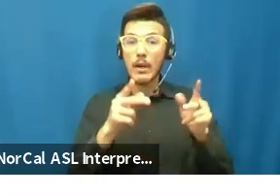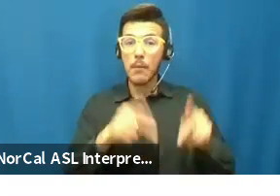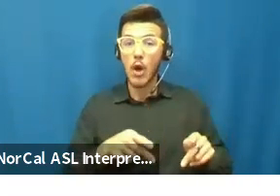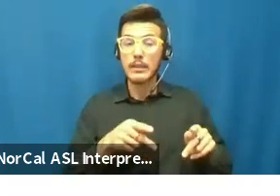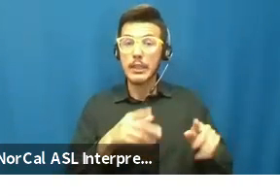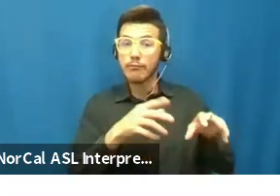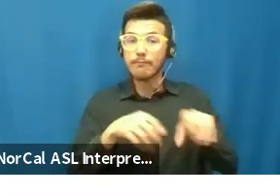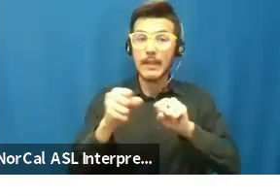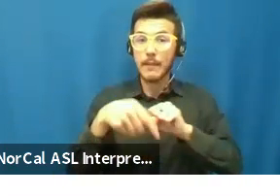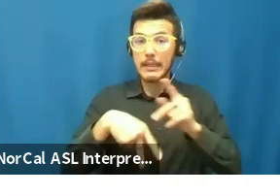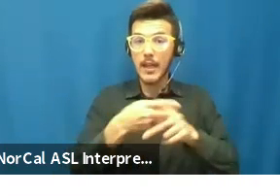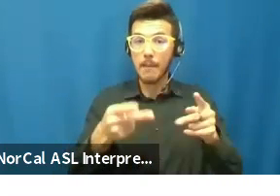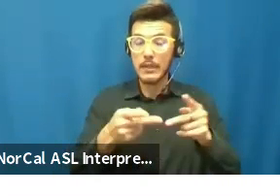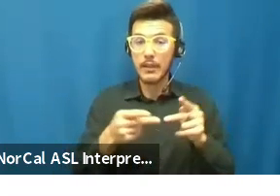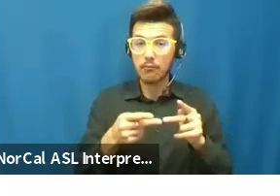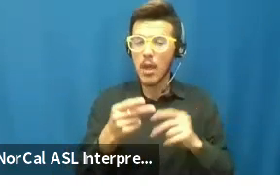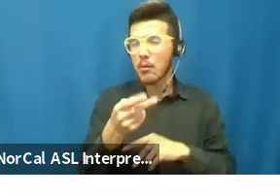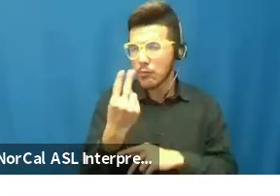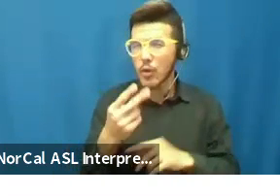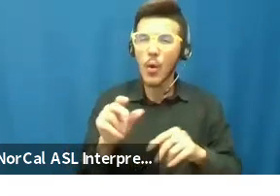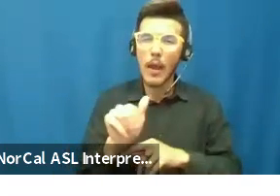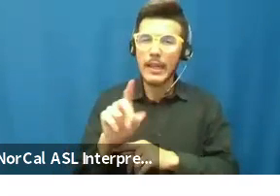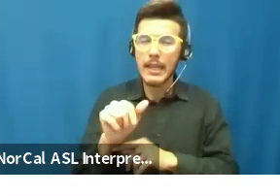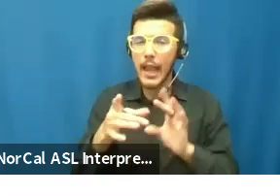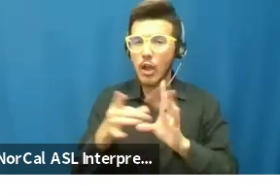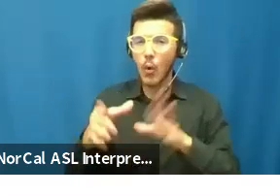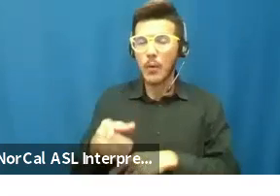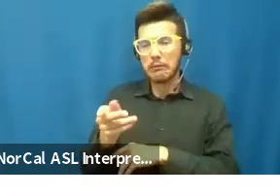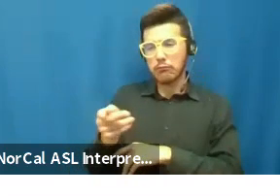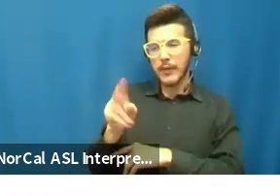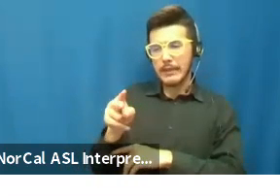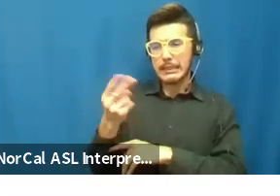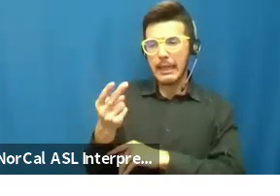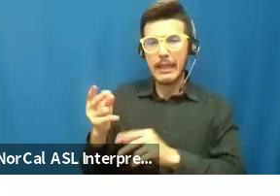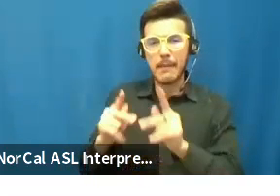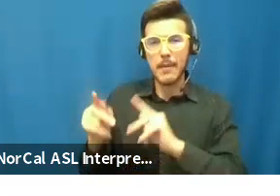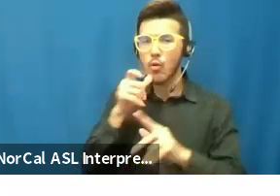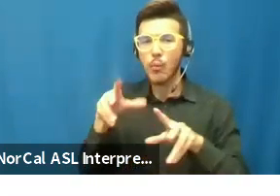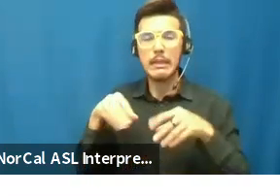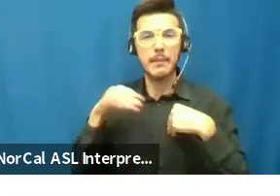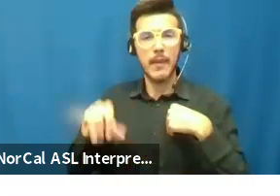There were a couple ADA coordinators who were the second individuals in these positions. The length